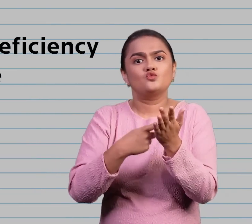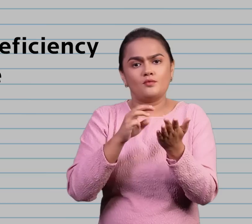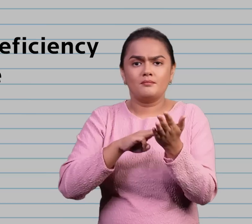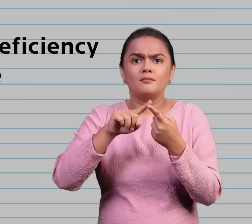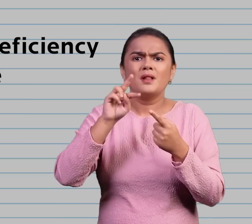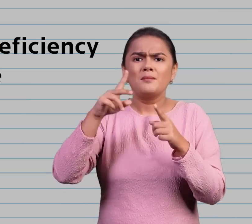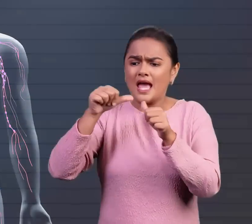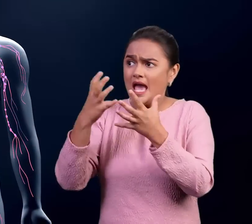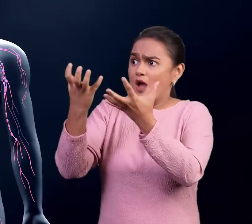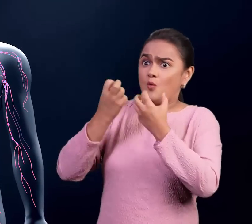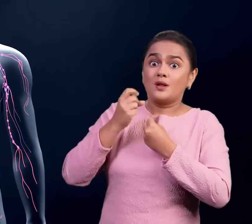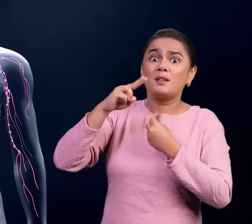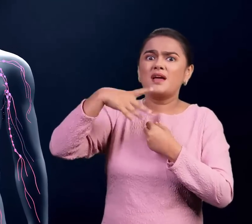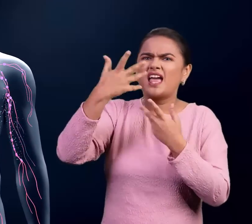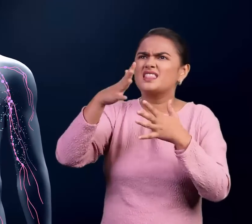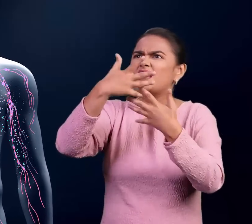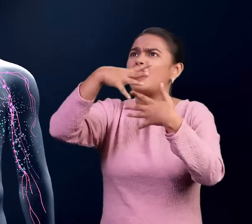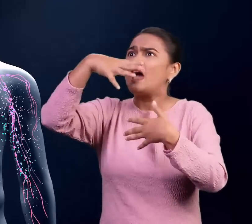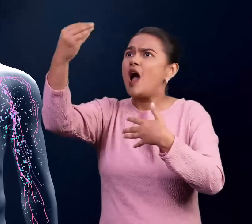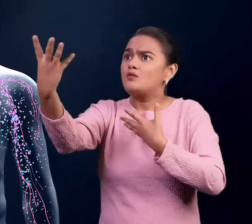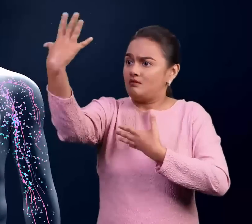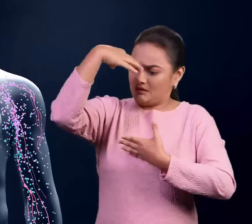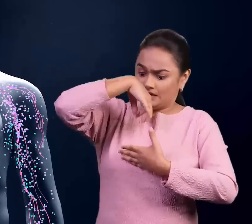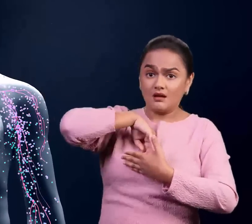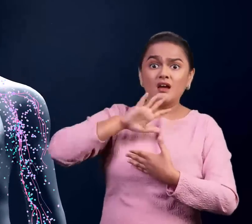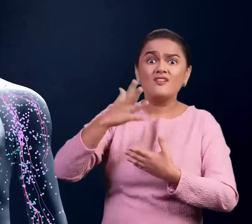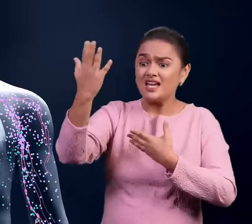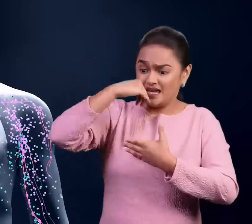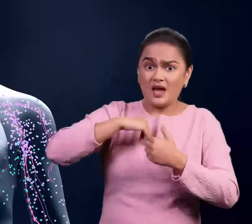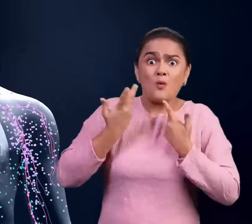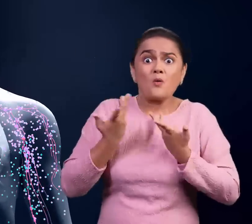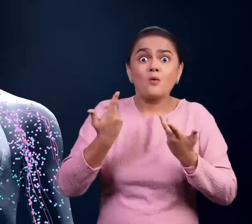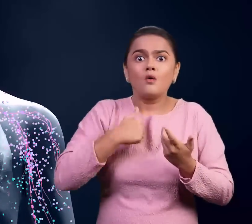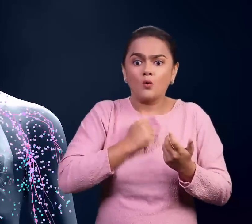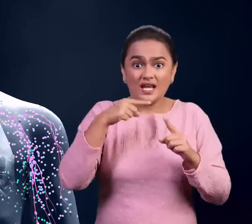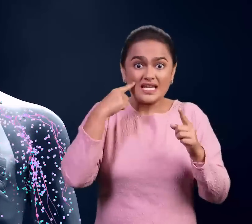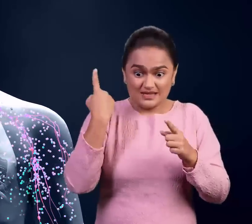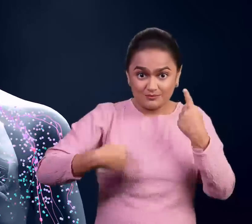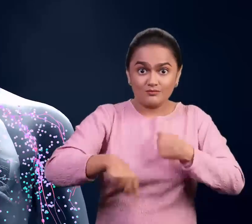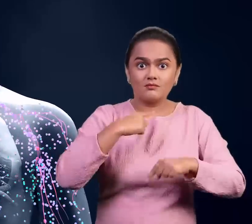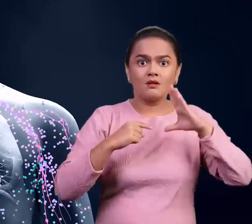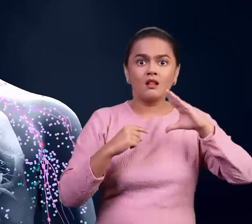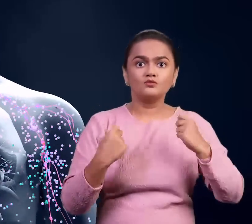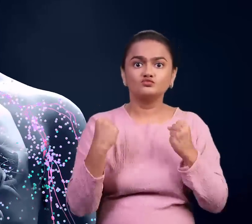Aquired means something that has entered your body from outside because your body's immunity has decreased.